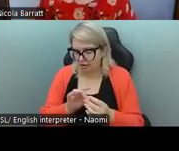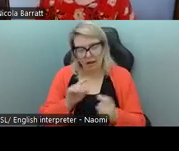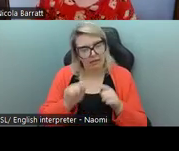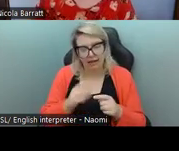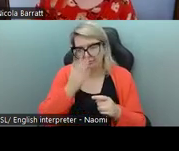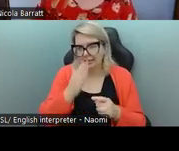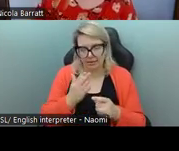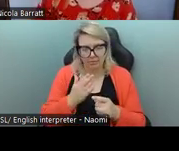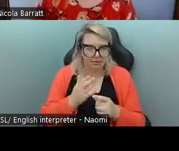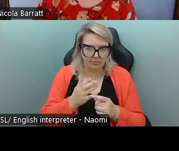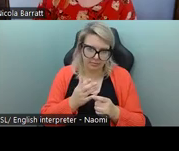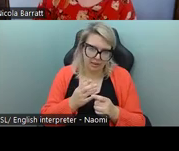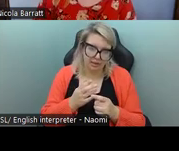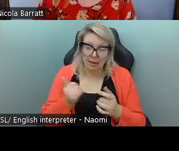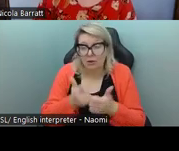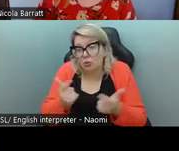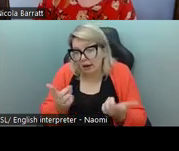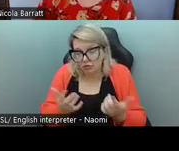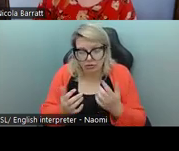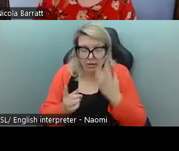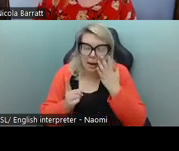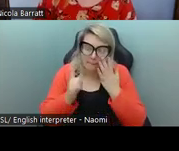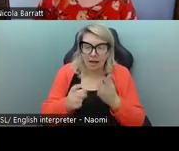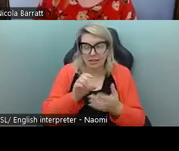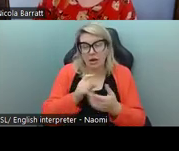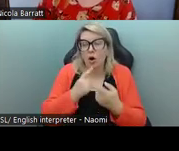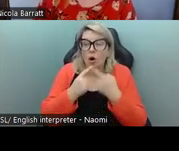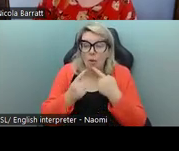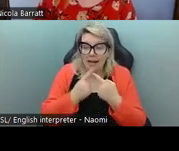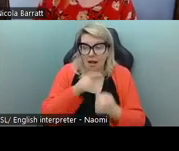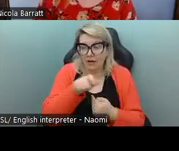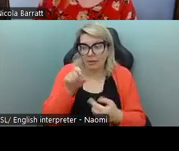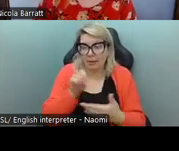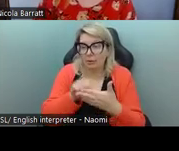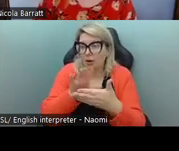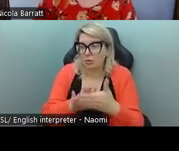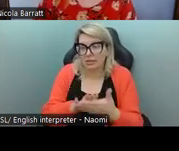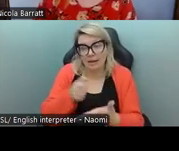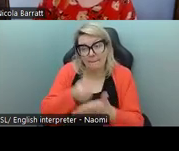Commenting on posts at least once a week can increase your profile views up to three times.